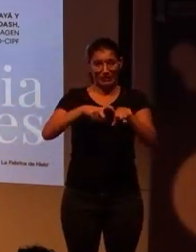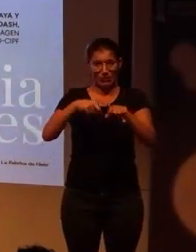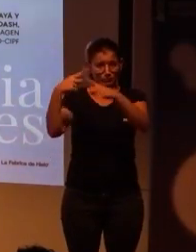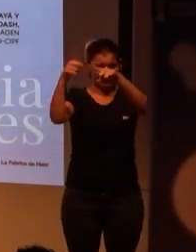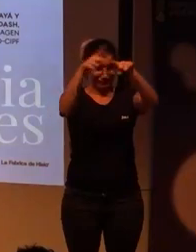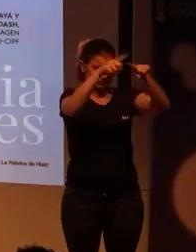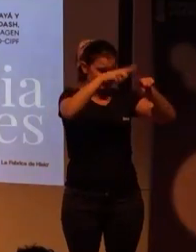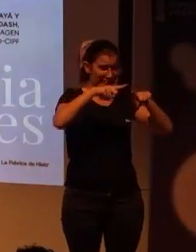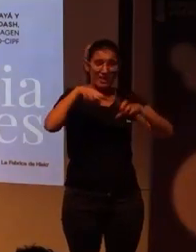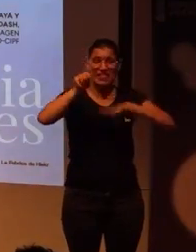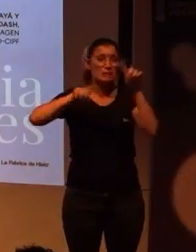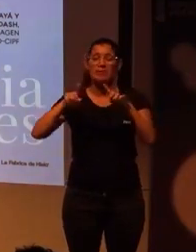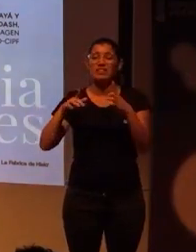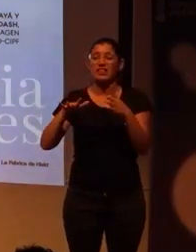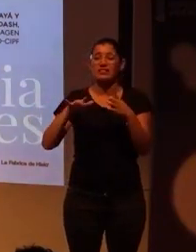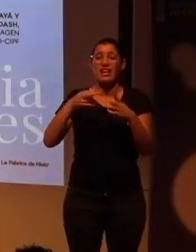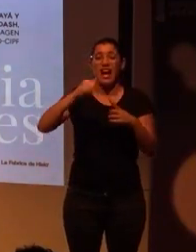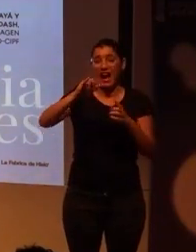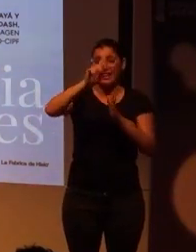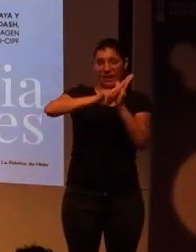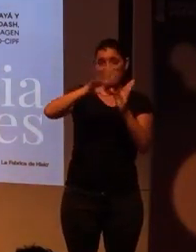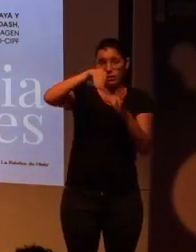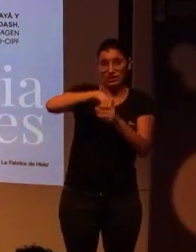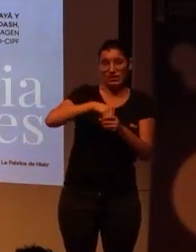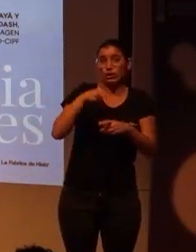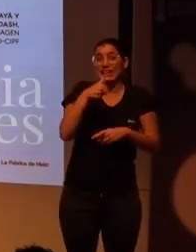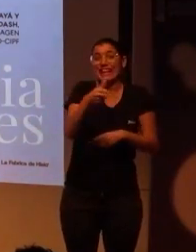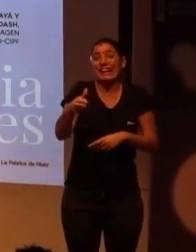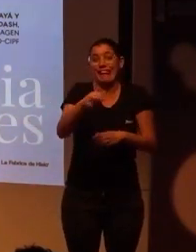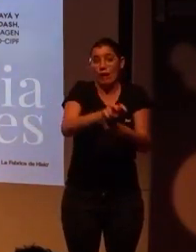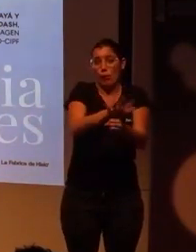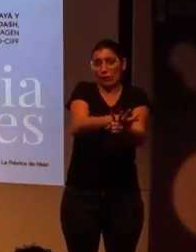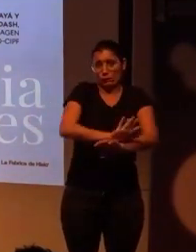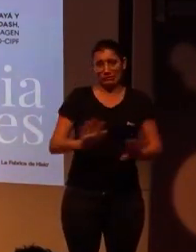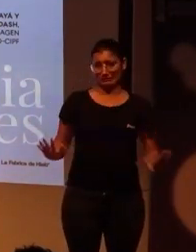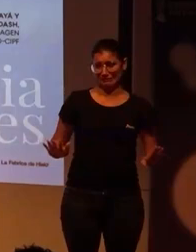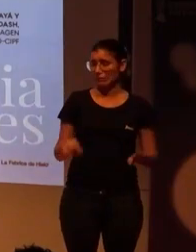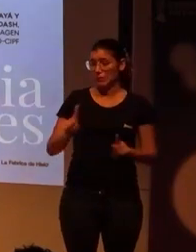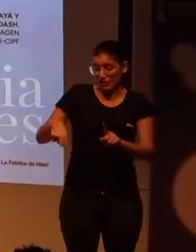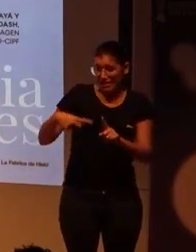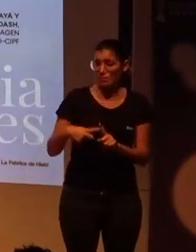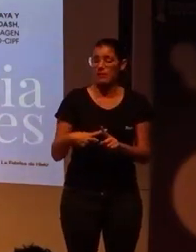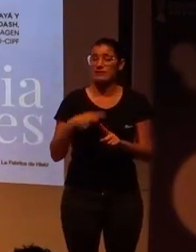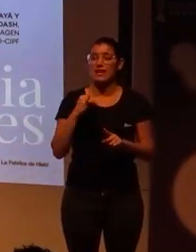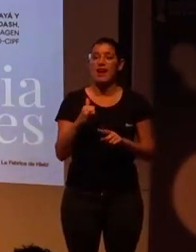there are internal regulations in each urban garden, but there are also urban gardens